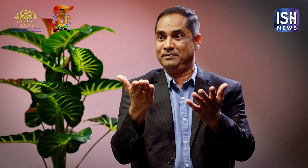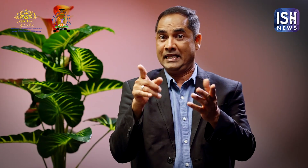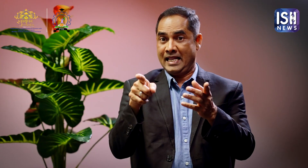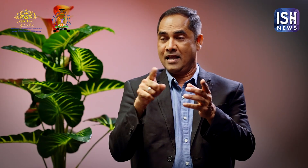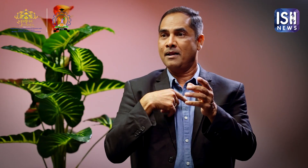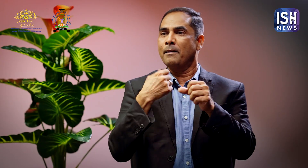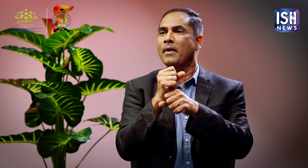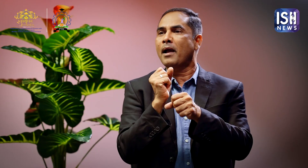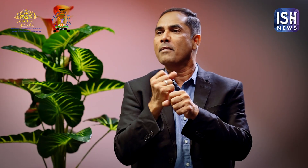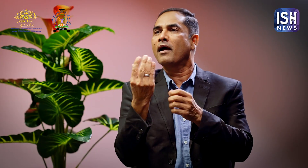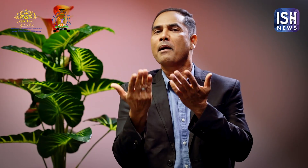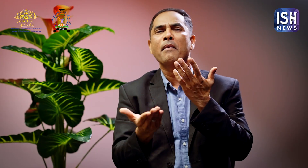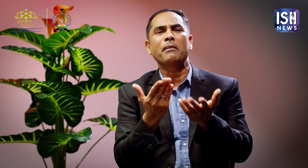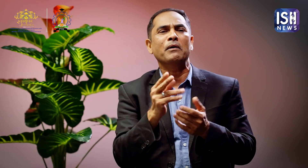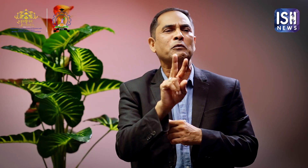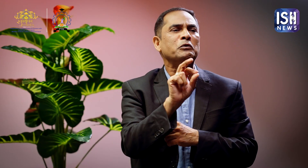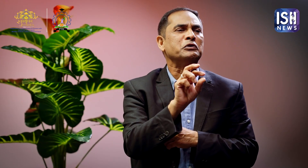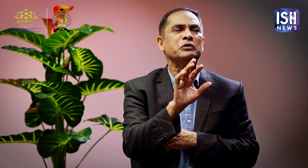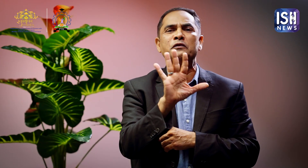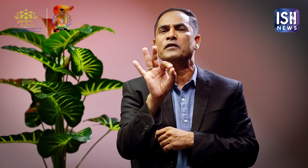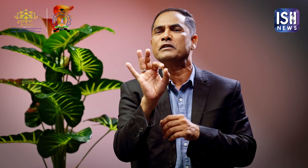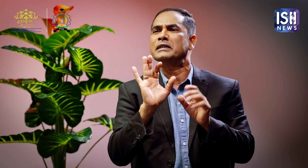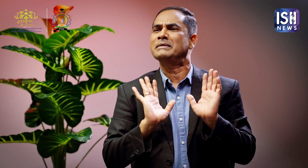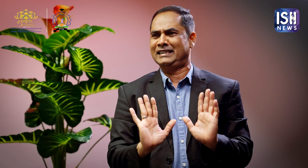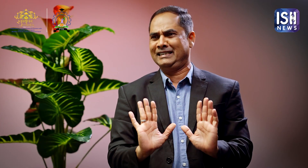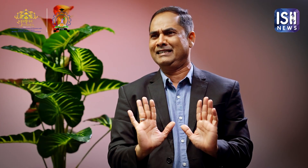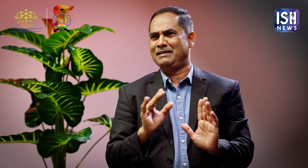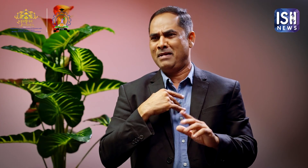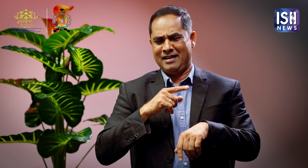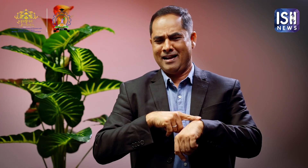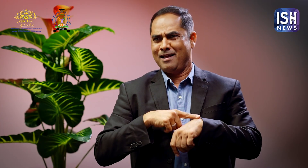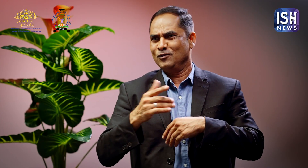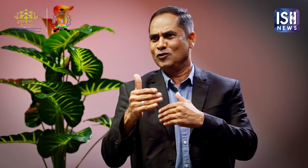I plan to create and train 20 to 50 teachers from among my students, given the limited time I have.